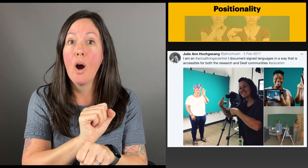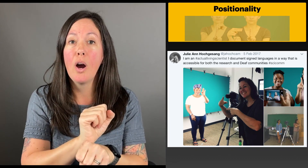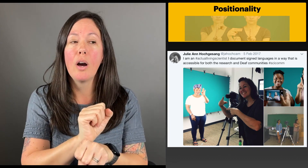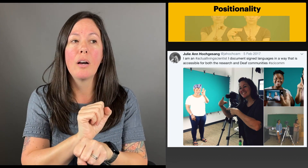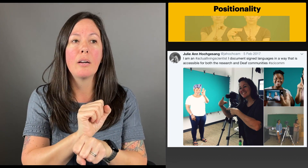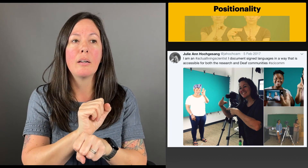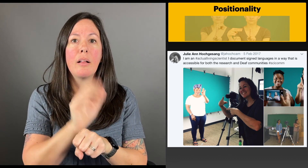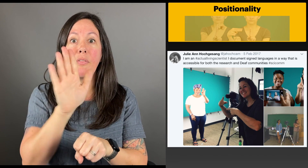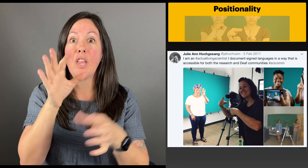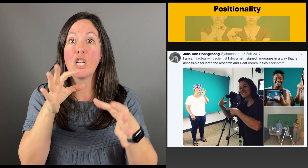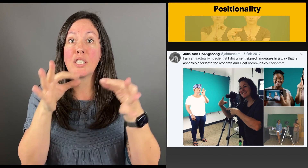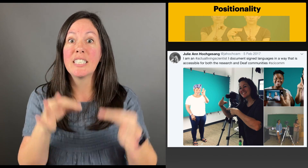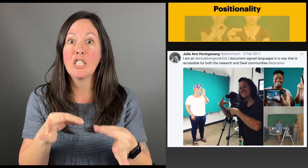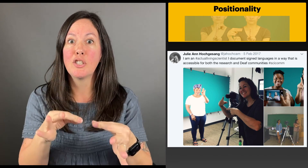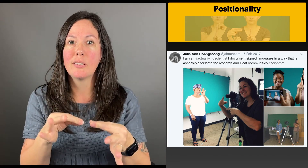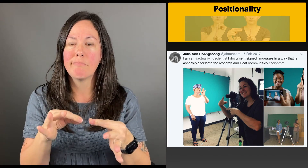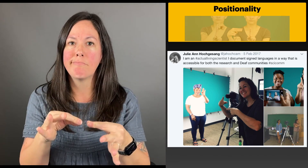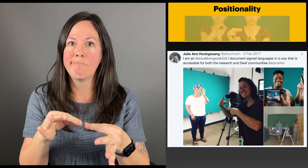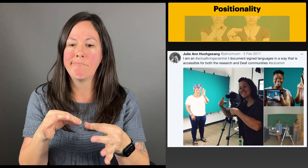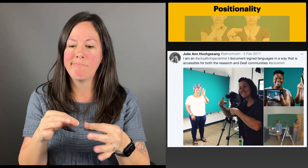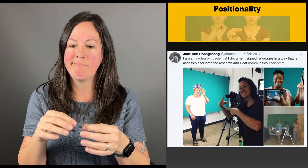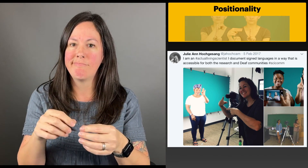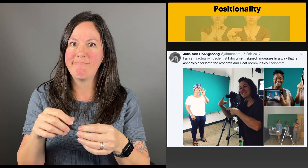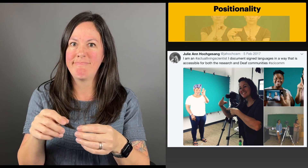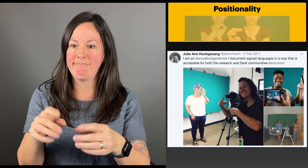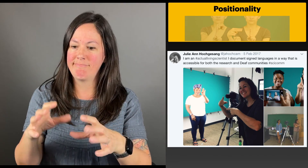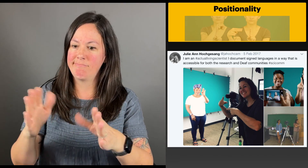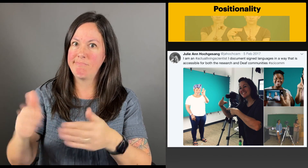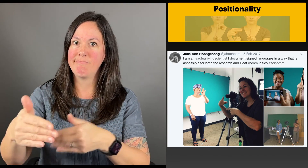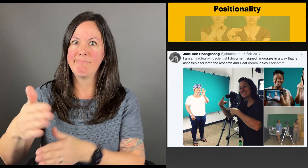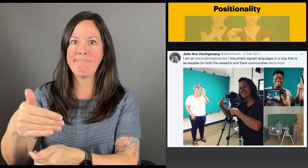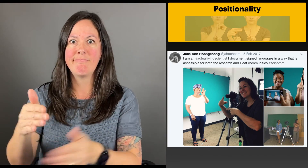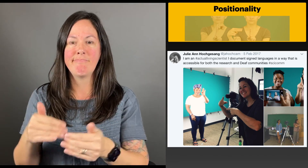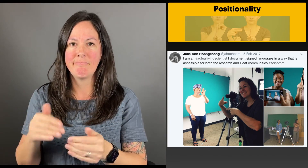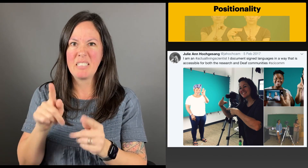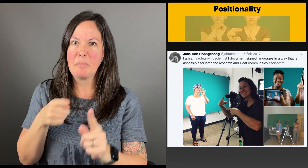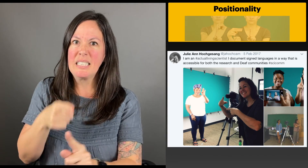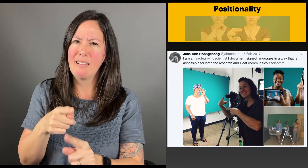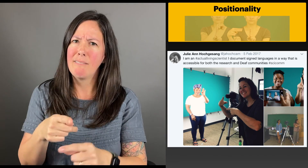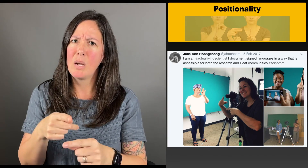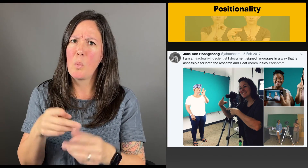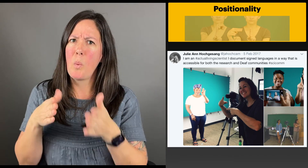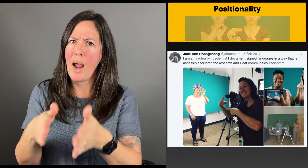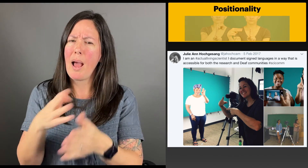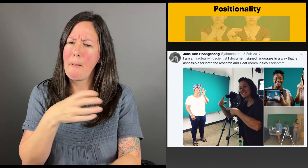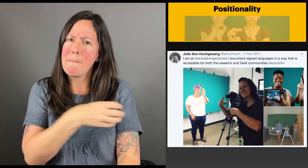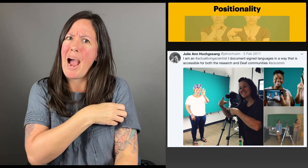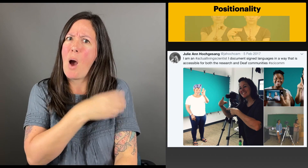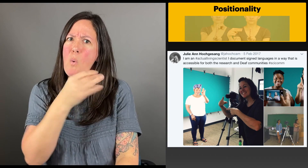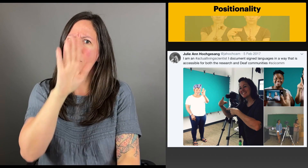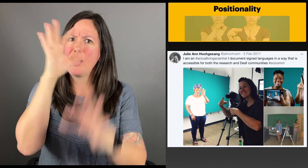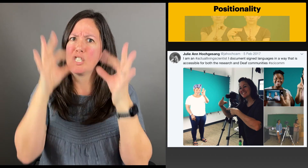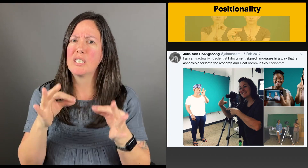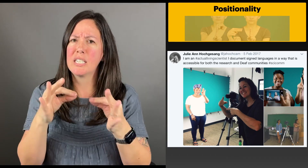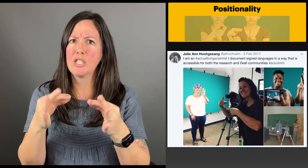I noticed different people asking different questions about language. As people do this kind of work, they